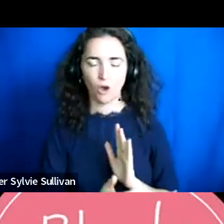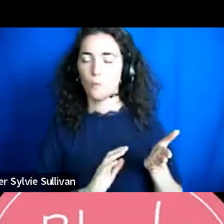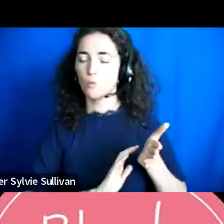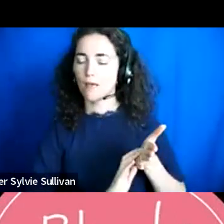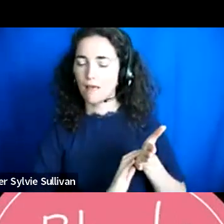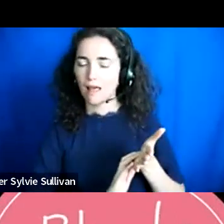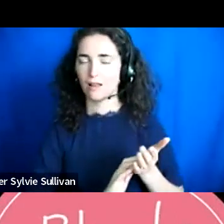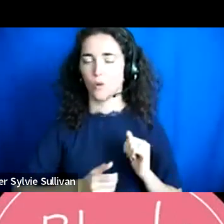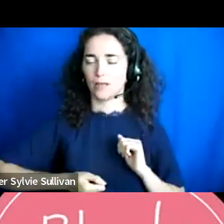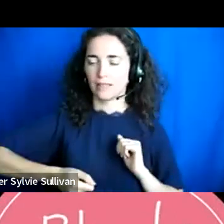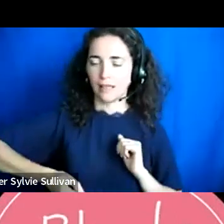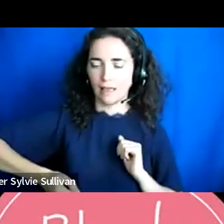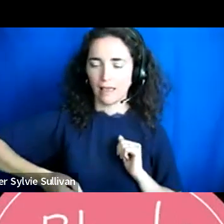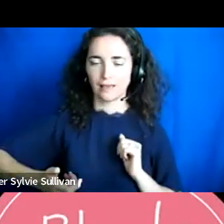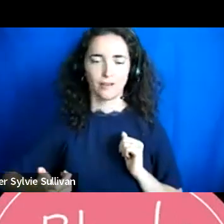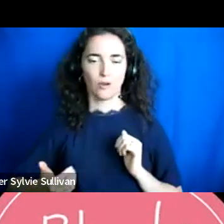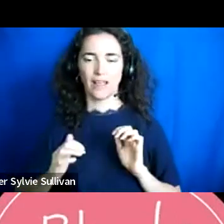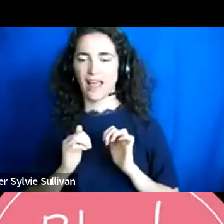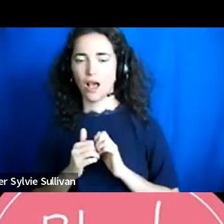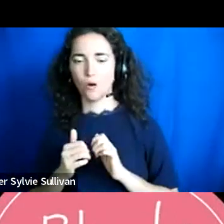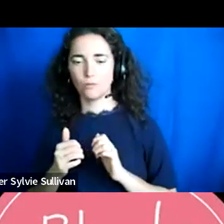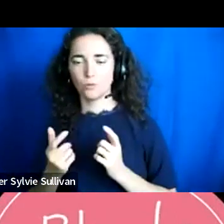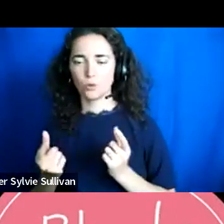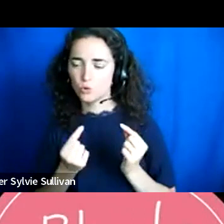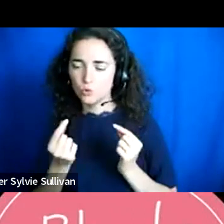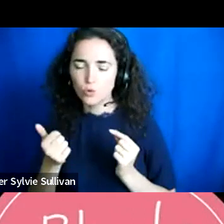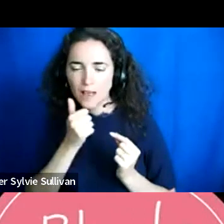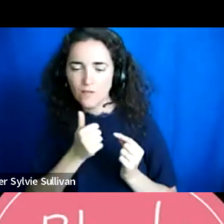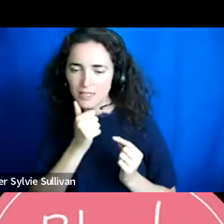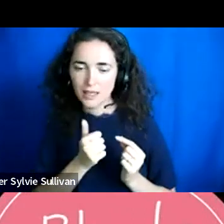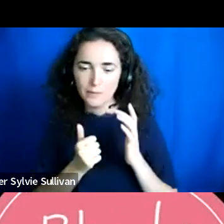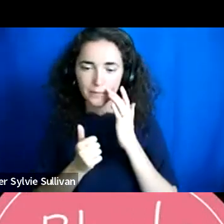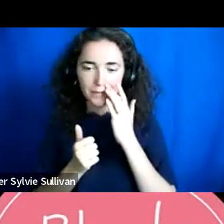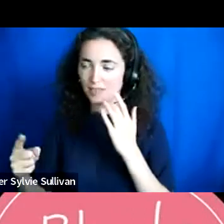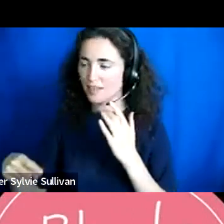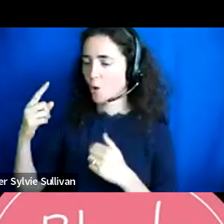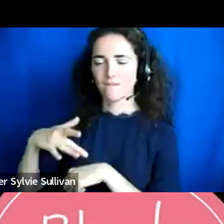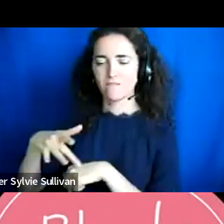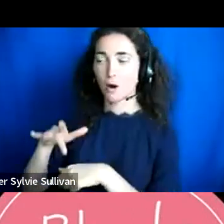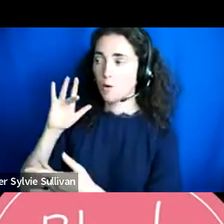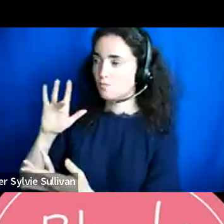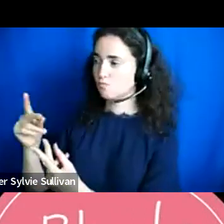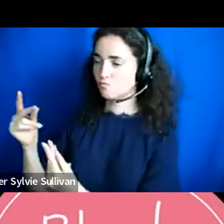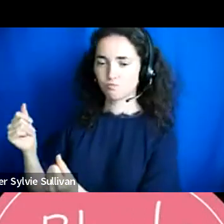Or just simply how to do a day to day activity. They are always available to us, and even claire she's amazing as well.